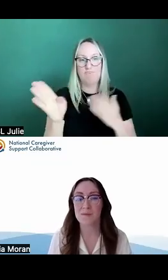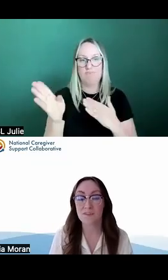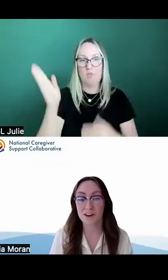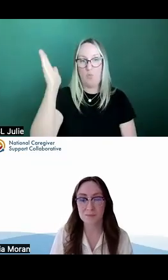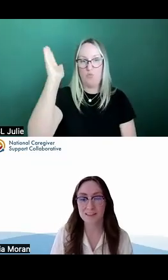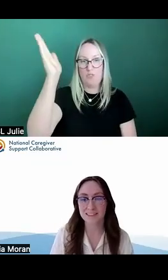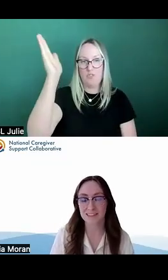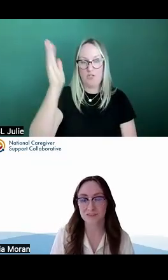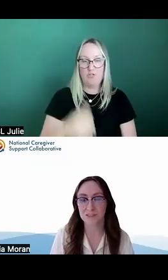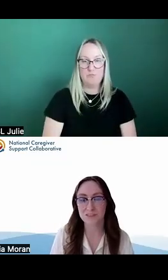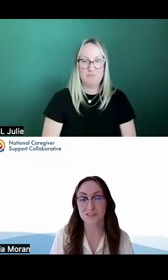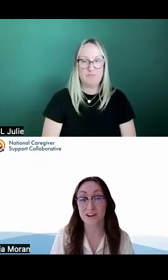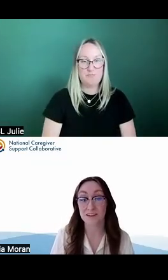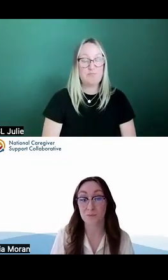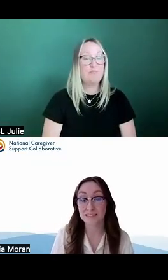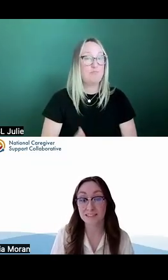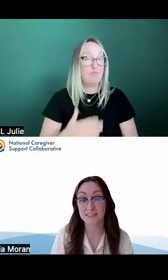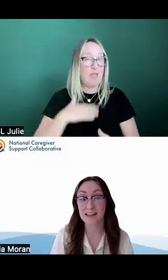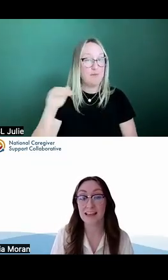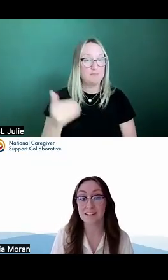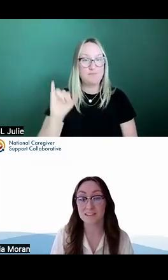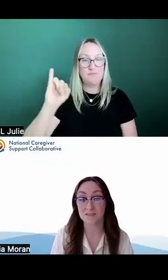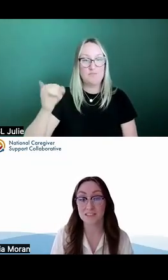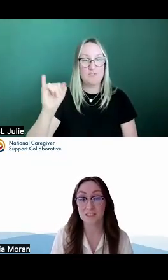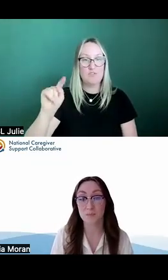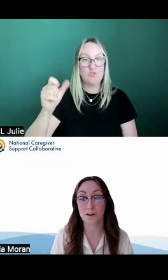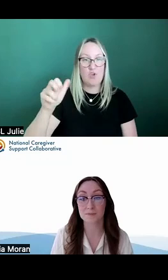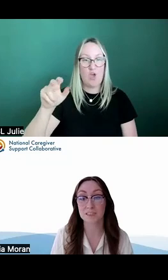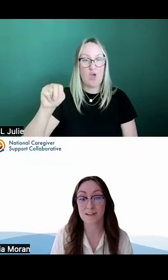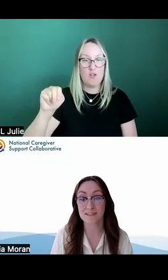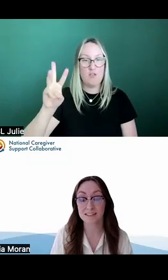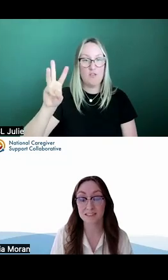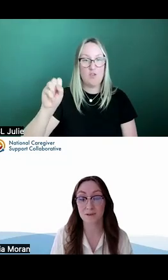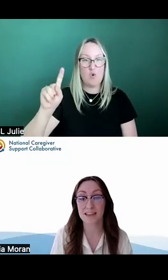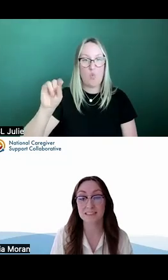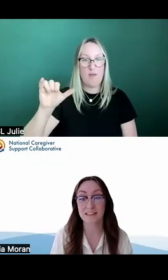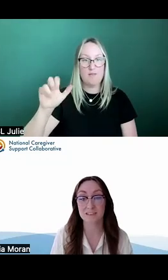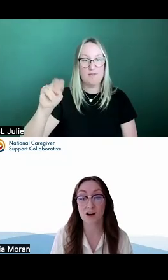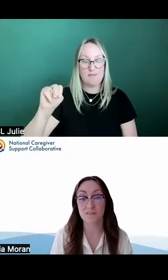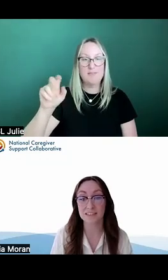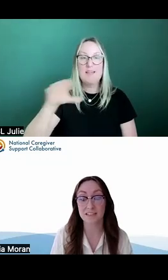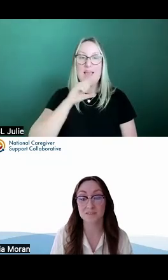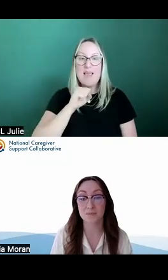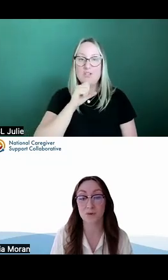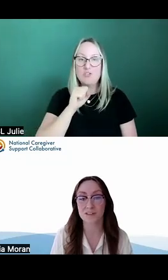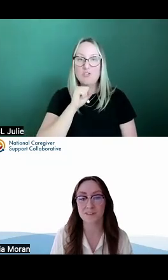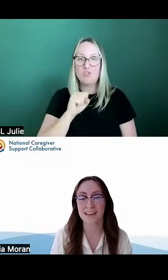I am very pleased to introduce Jonathan Westin, Aging Services Program Specialist with ACL's Office of Supportive and